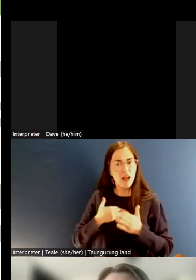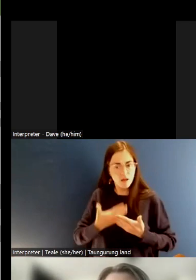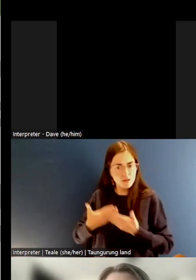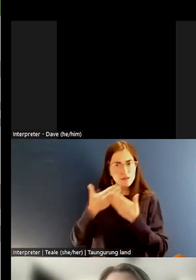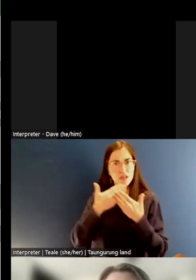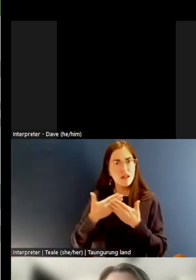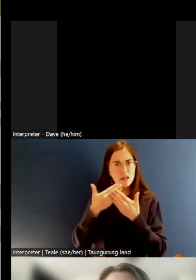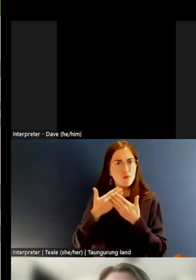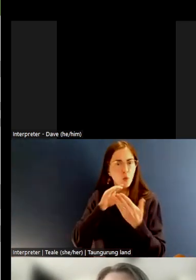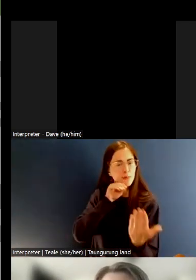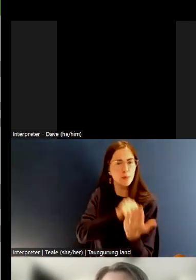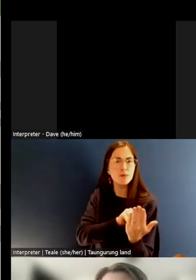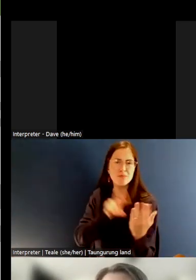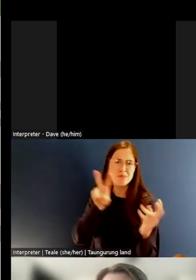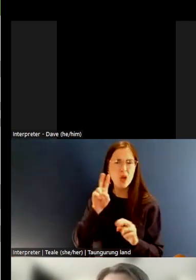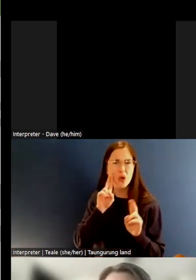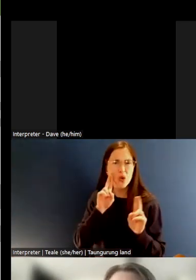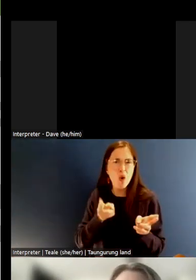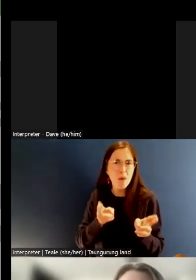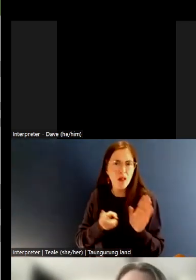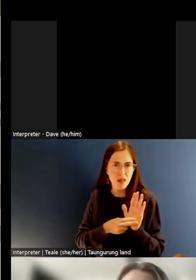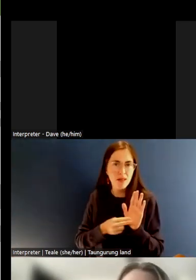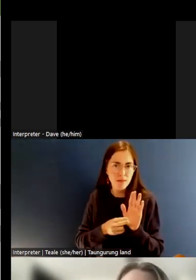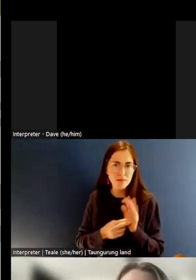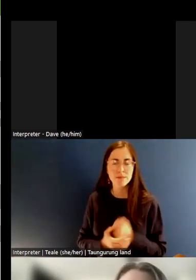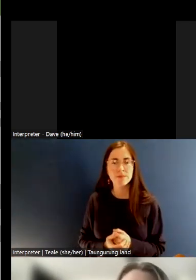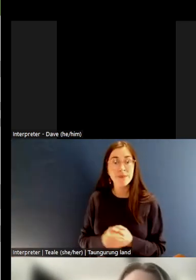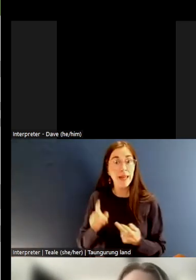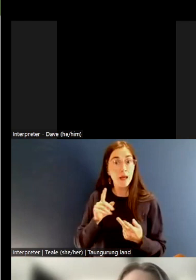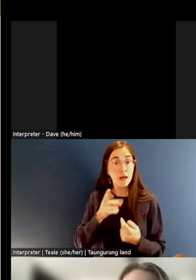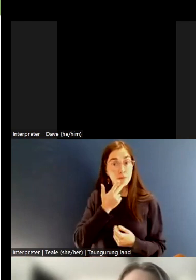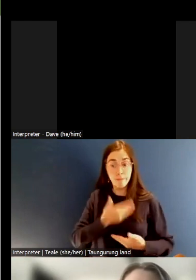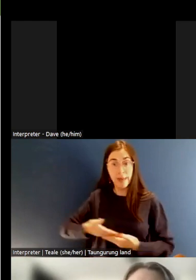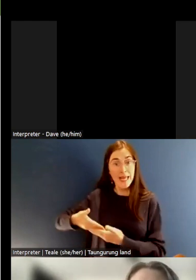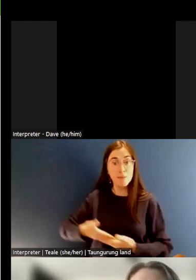And usually, if I'm seeing a baby with a hearing loss like this,